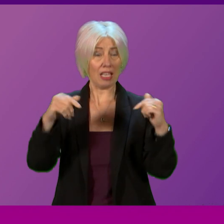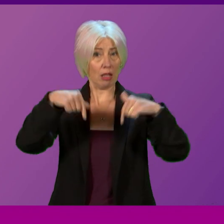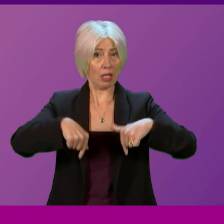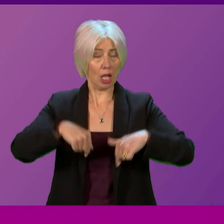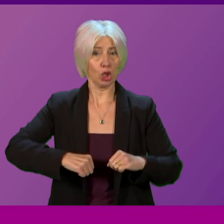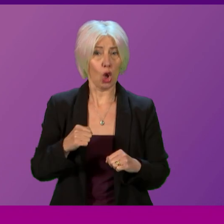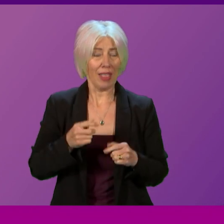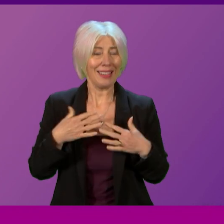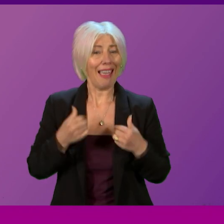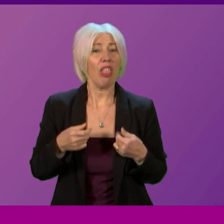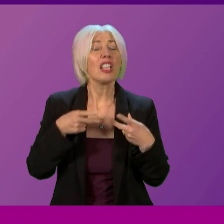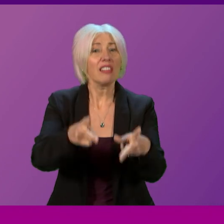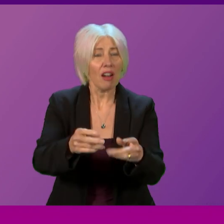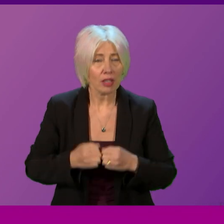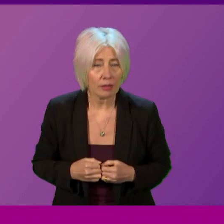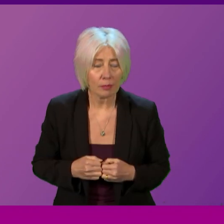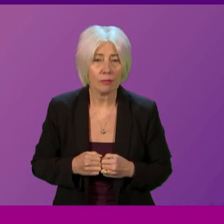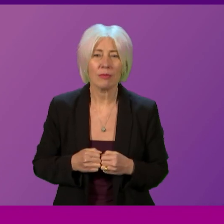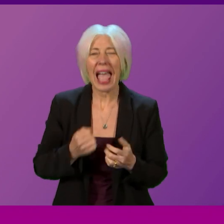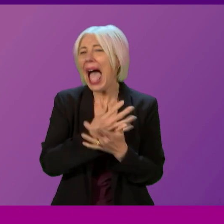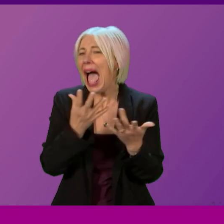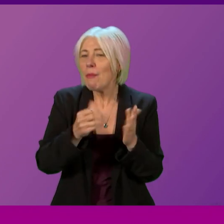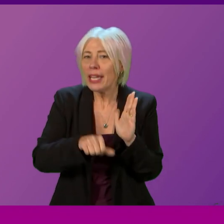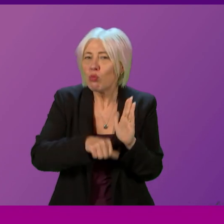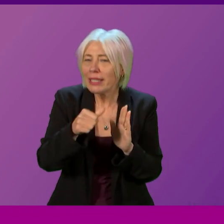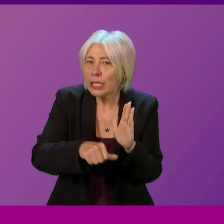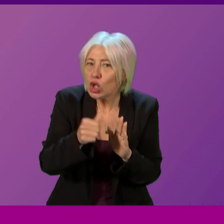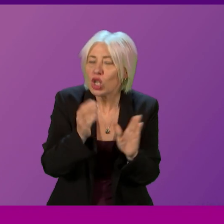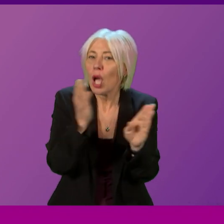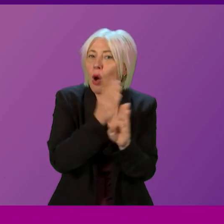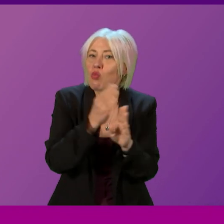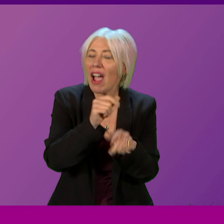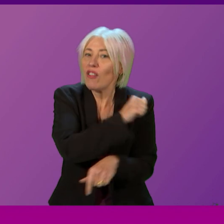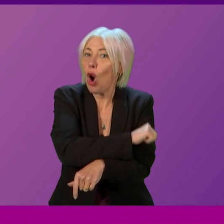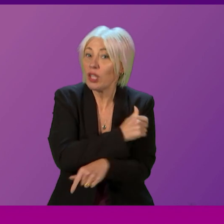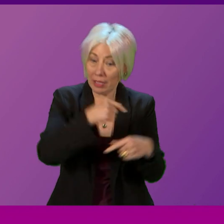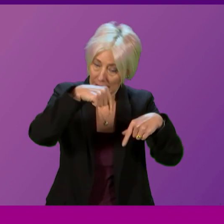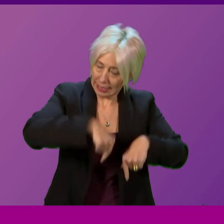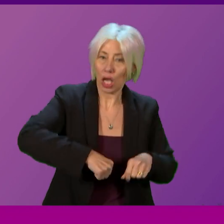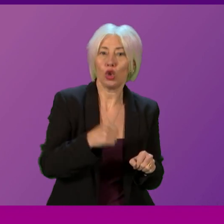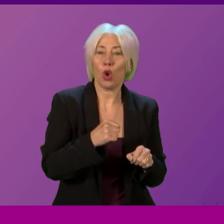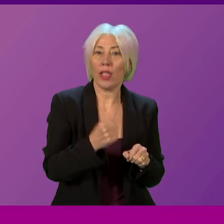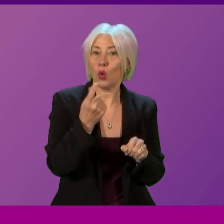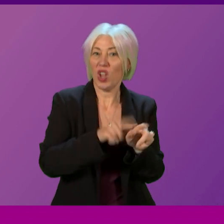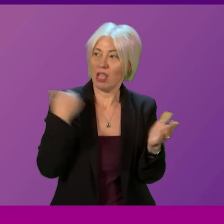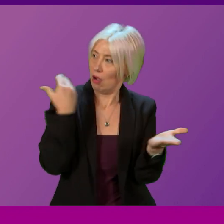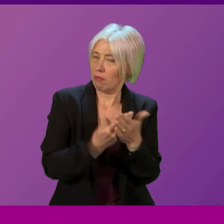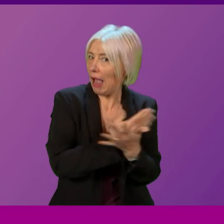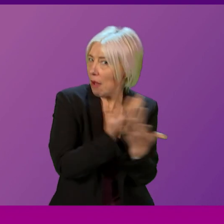Can the First Minister tell the chamber how many procedures were carried out in private hospitals in Scotland in the past year?